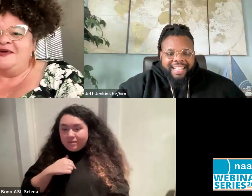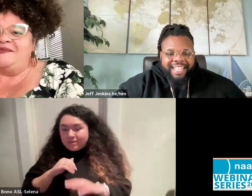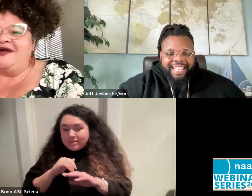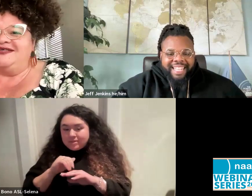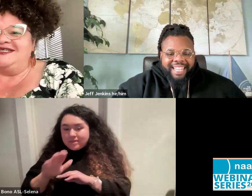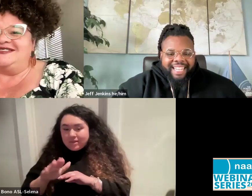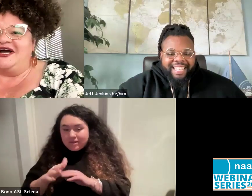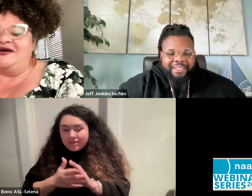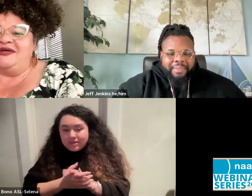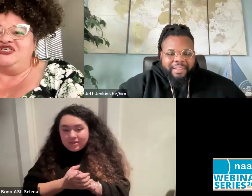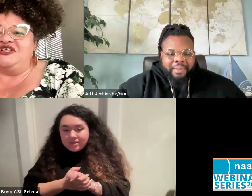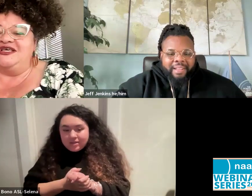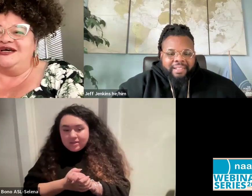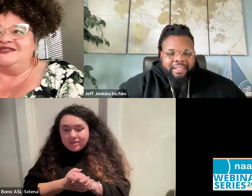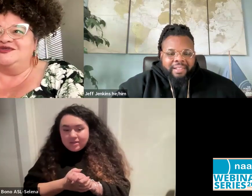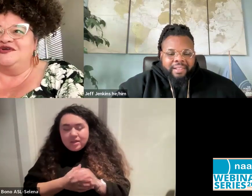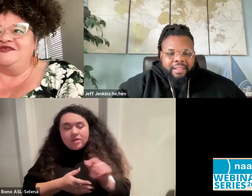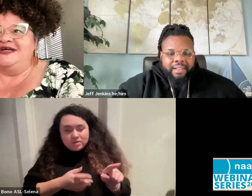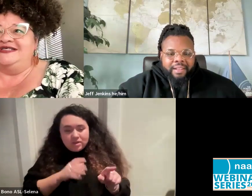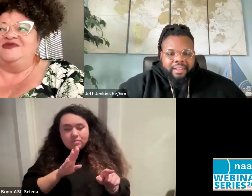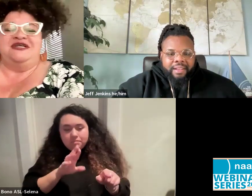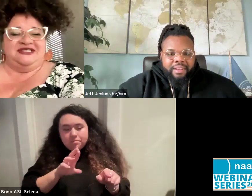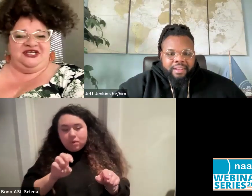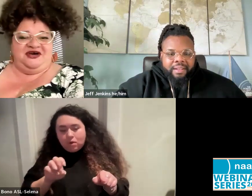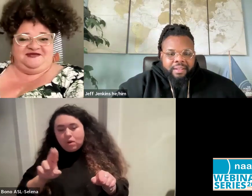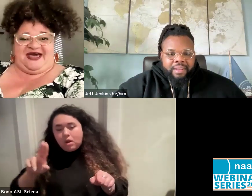but Marilyn just mentioned the, the sort of synchronicity of fact